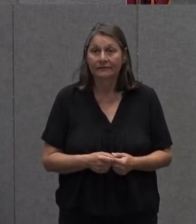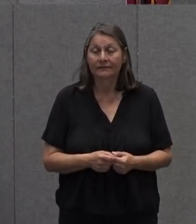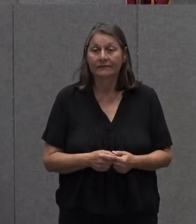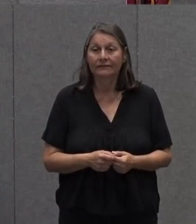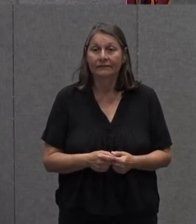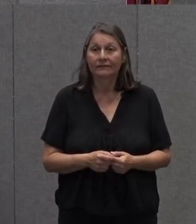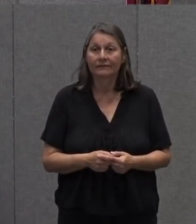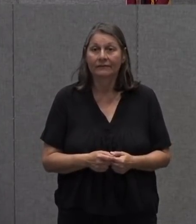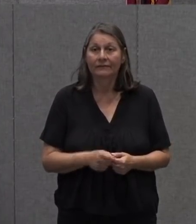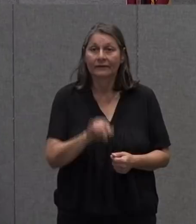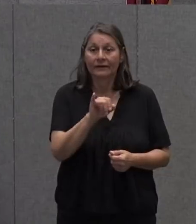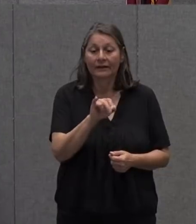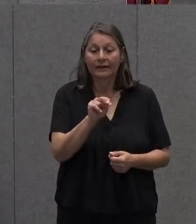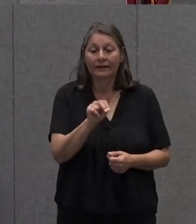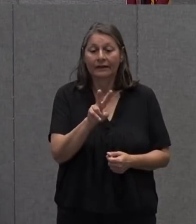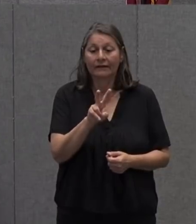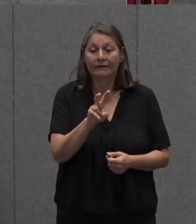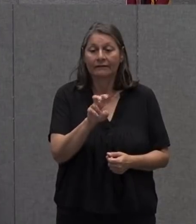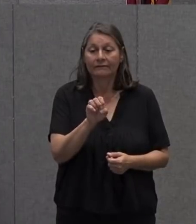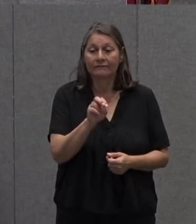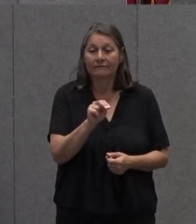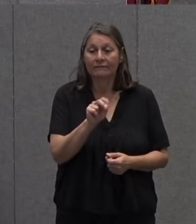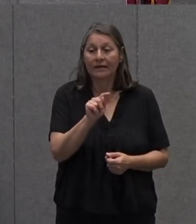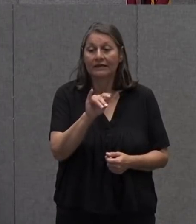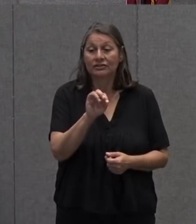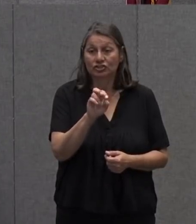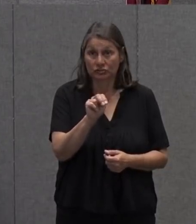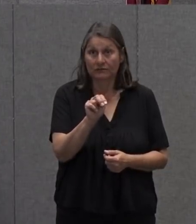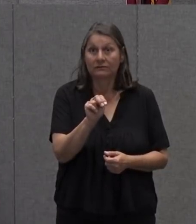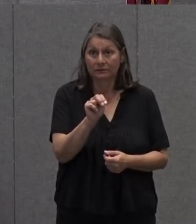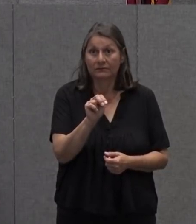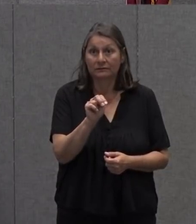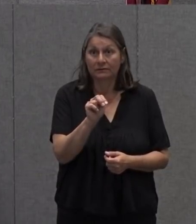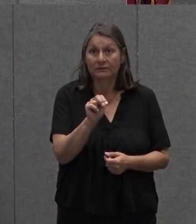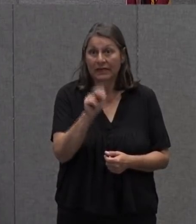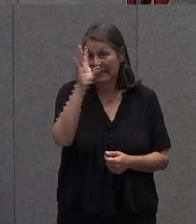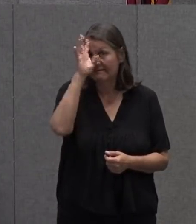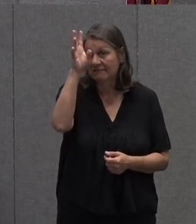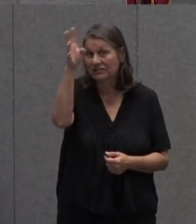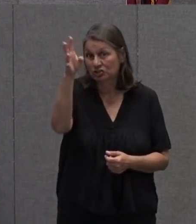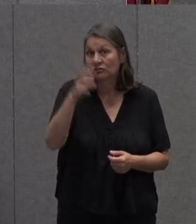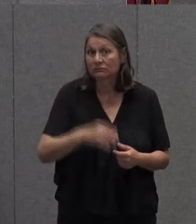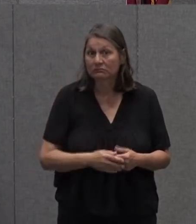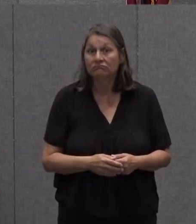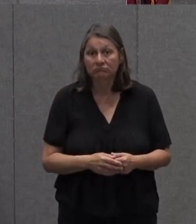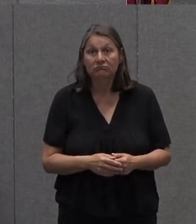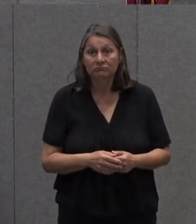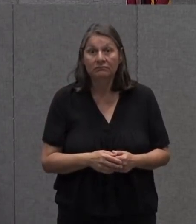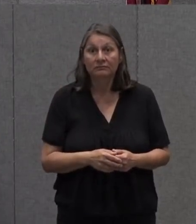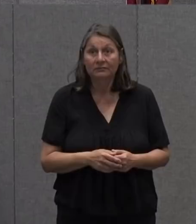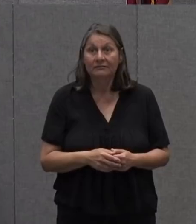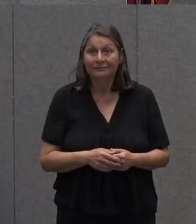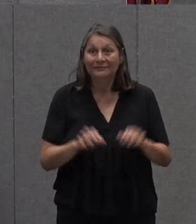was the word invention. So that could be a whole poem around the word invention.